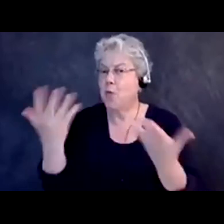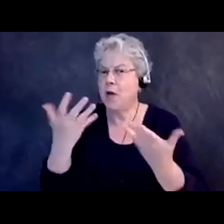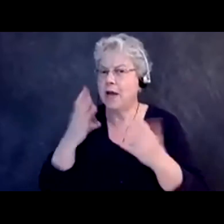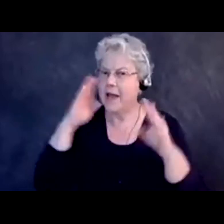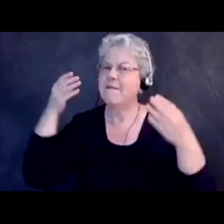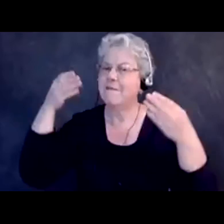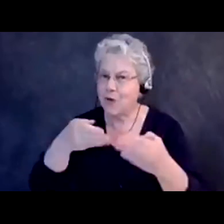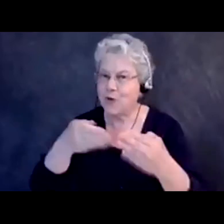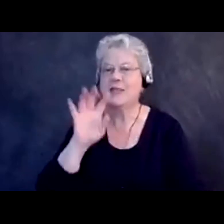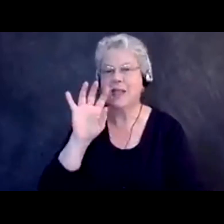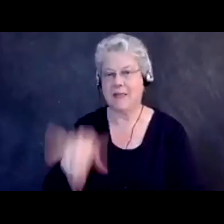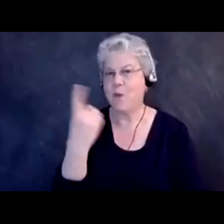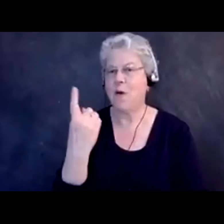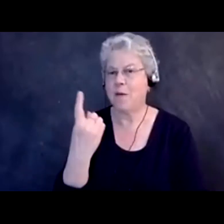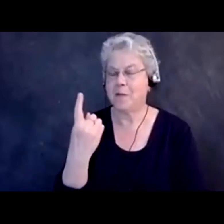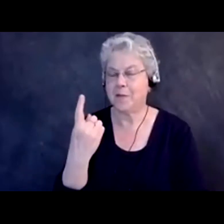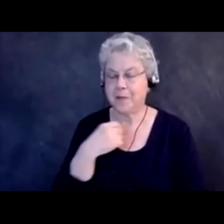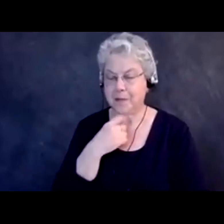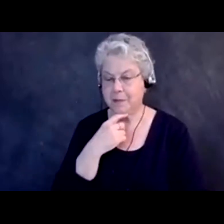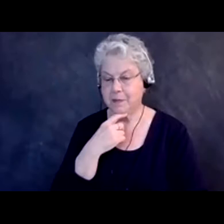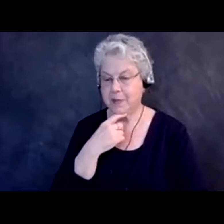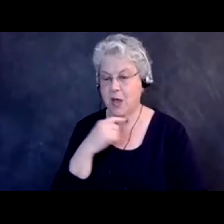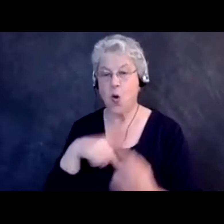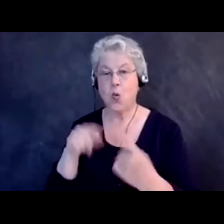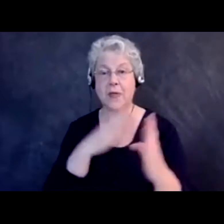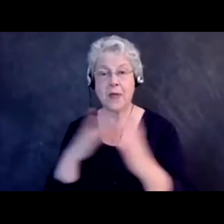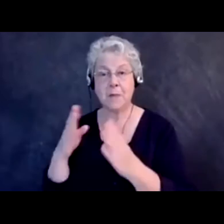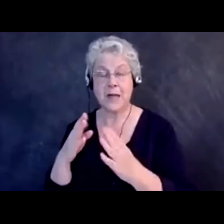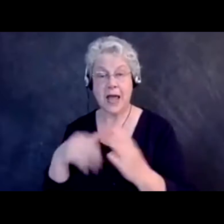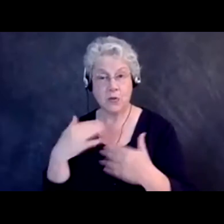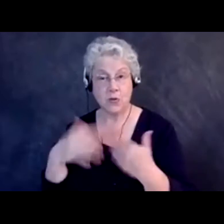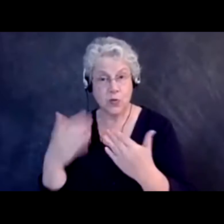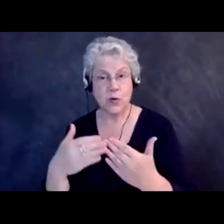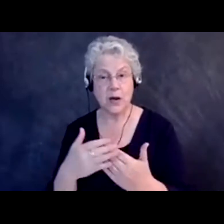Dana Moraes: And a lot of people, when the plan was done, are not the same person running the plan